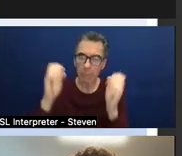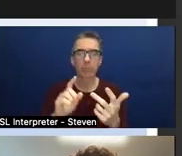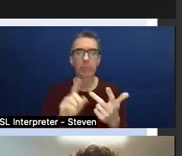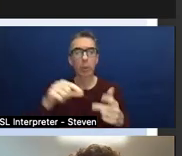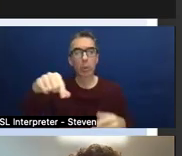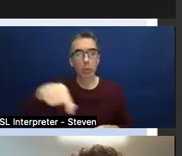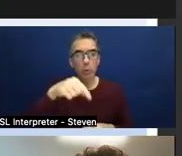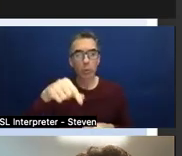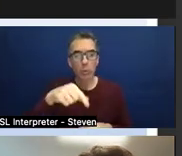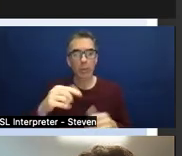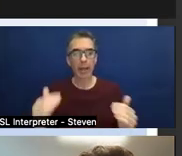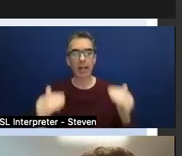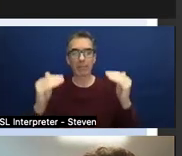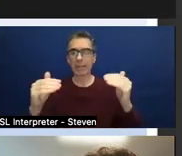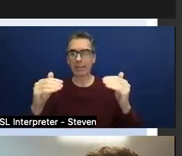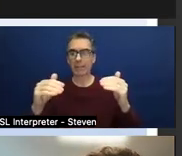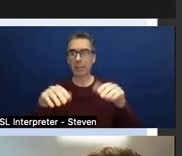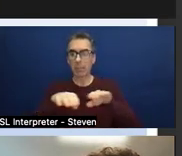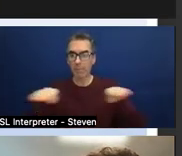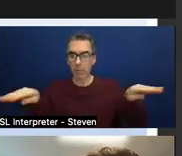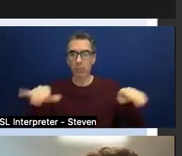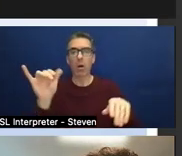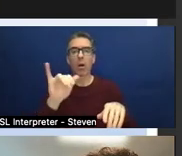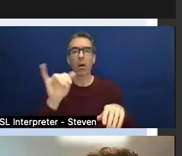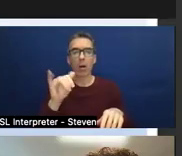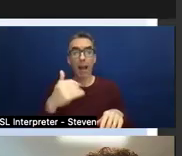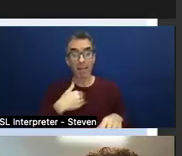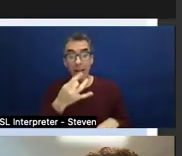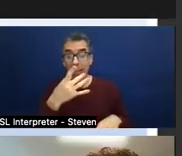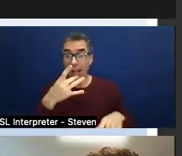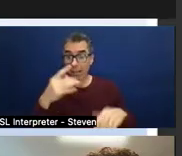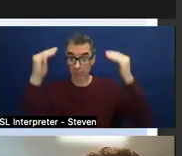and then there will also be lighting in the shelter itself, which is marked B.